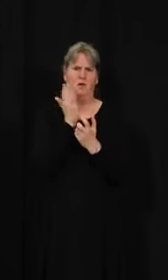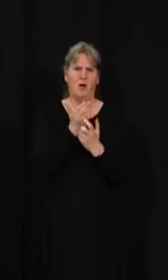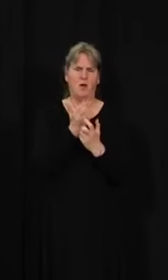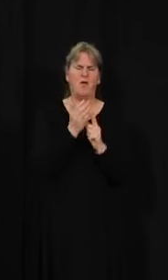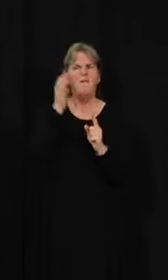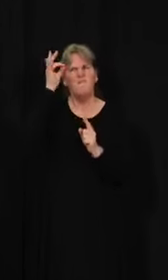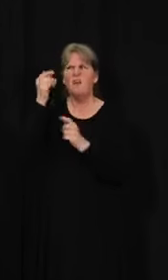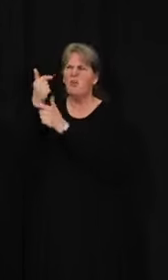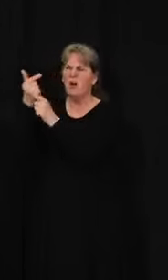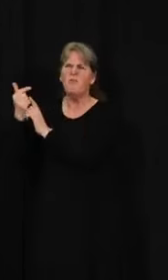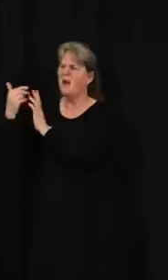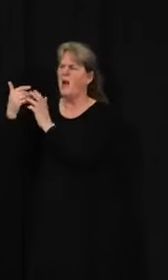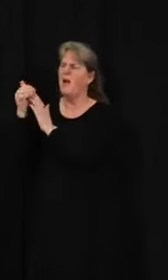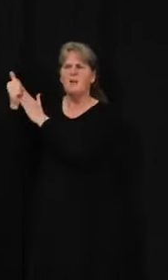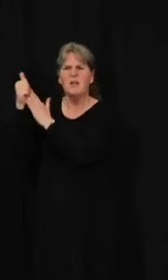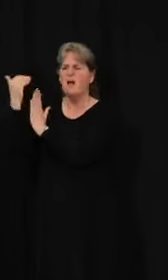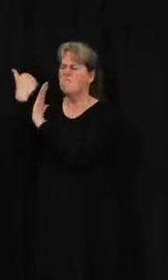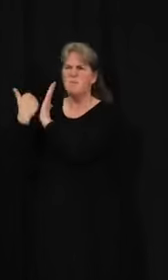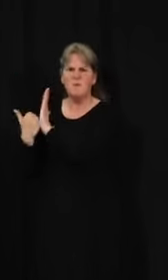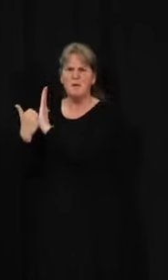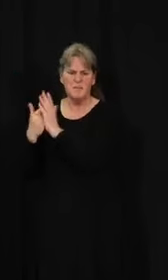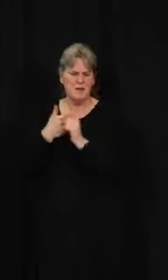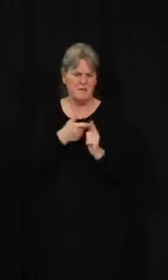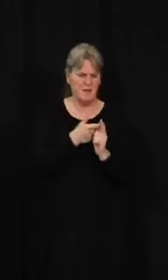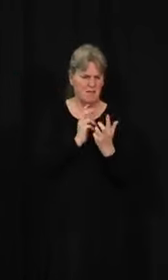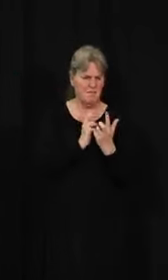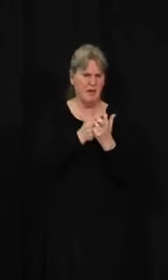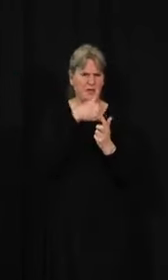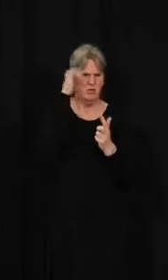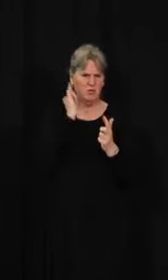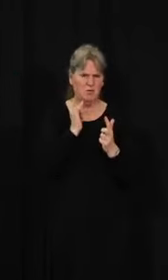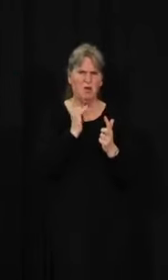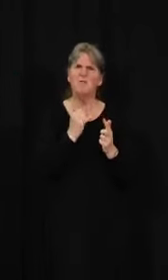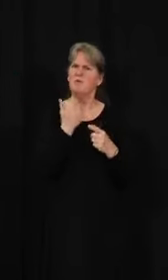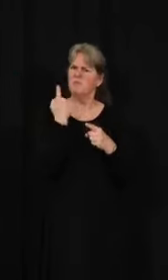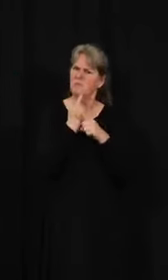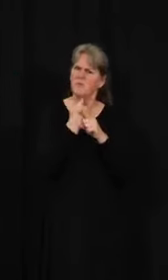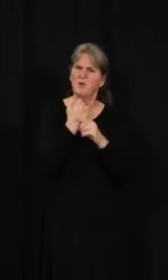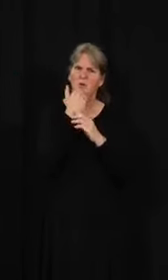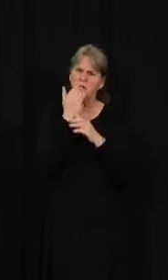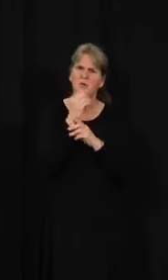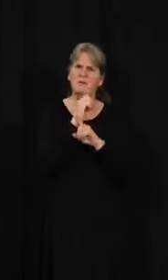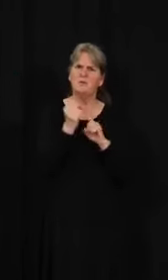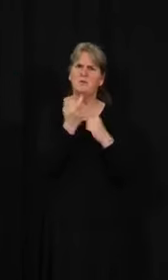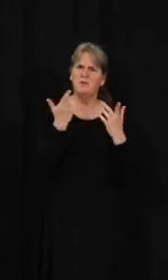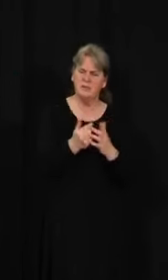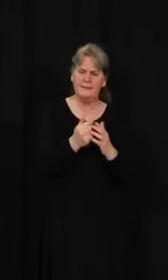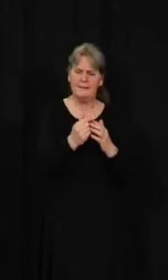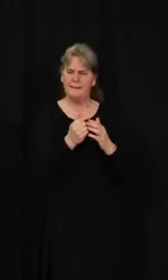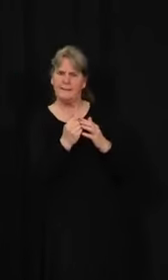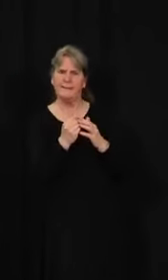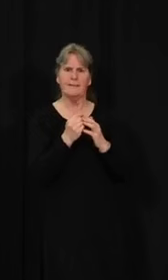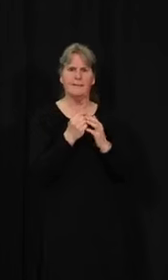federal framework. We are in an enviable position, and we want to stay here. We need flexible, actionable